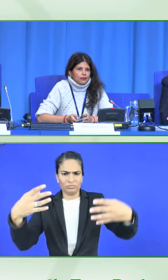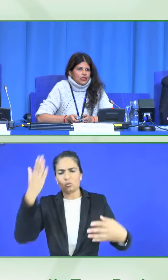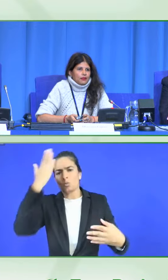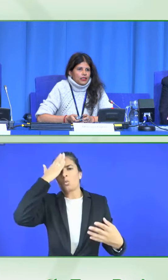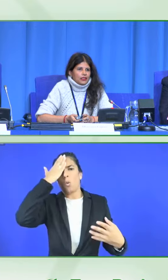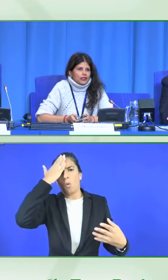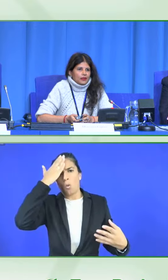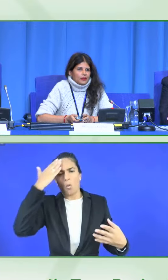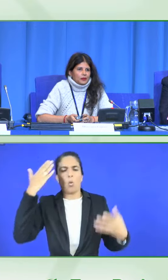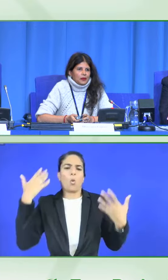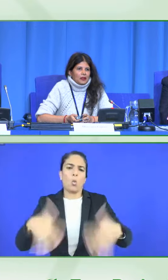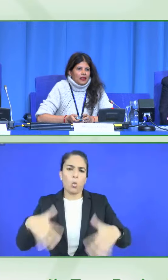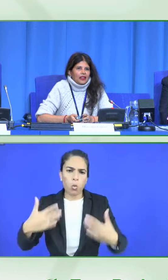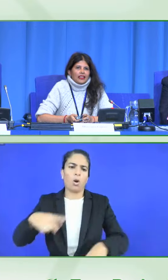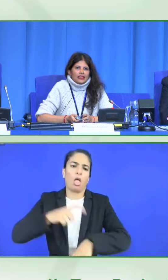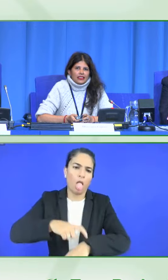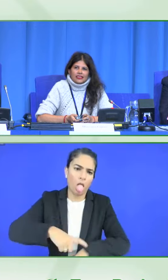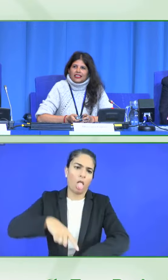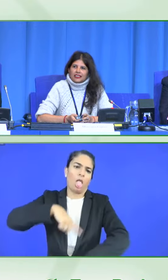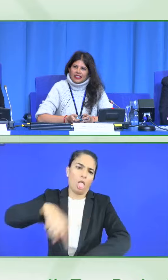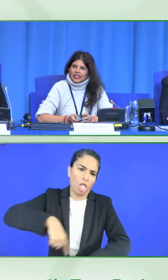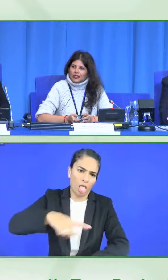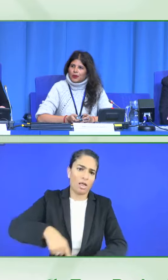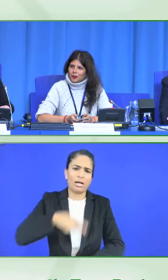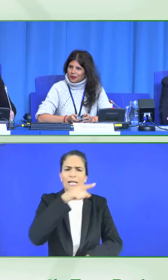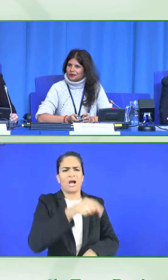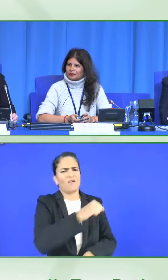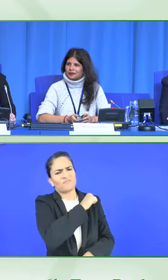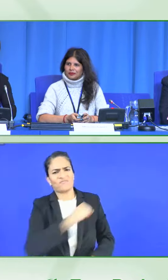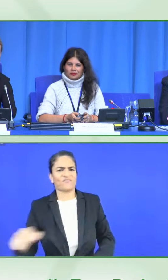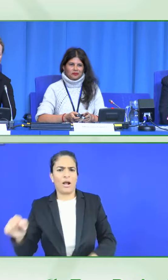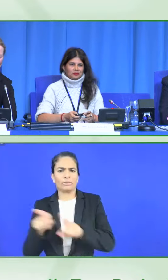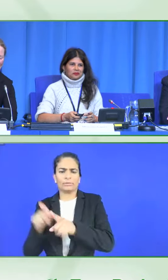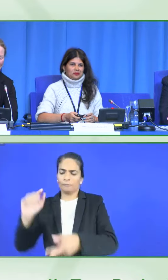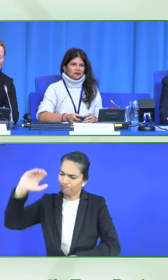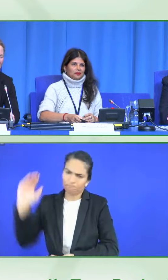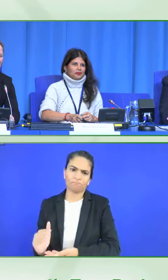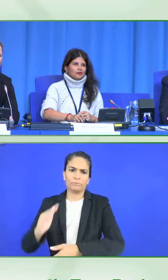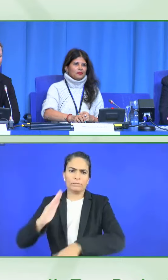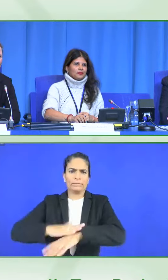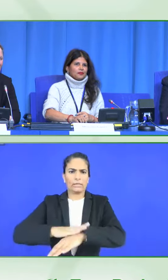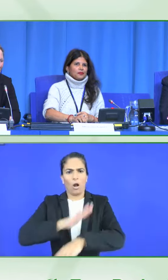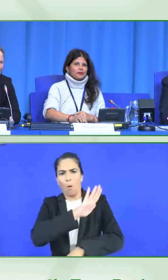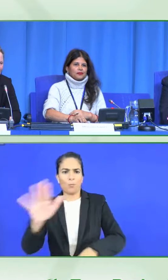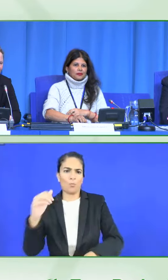get them free by downloading.